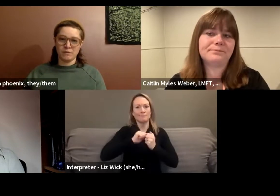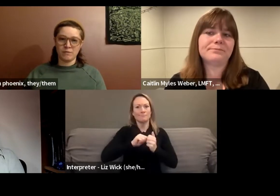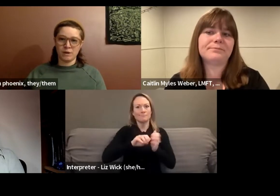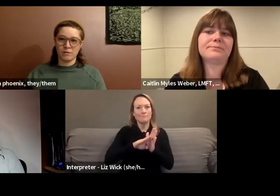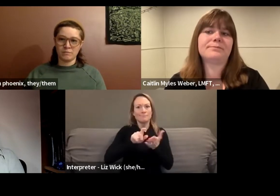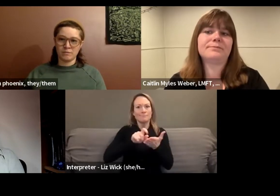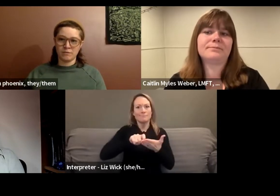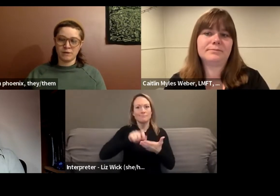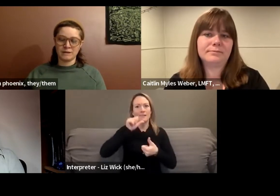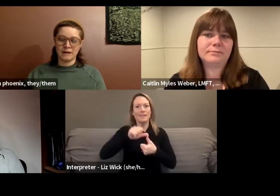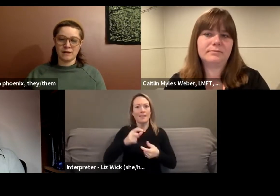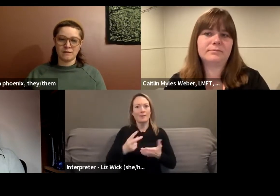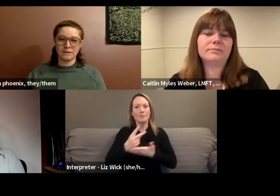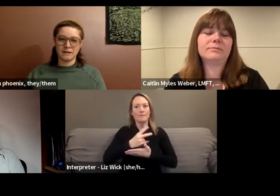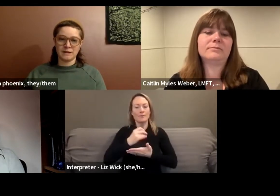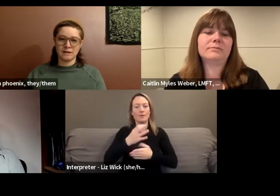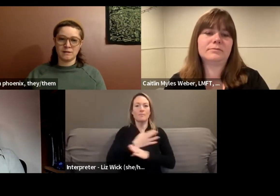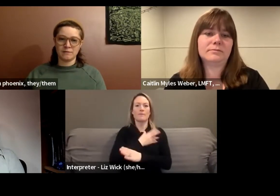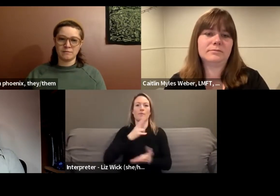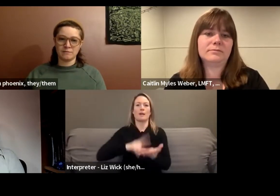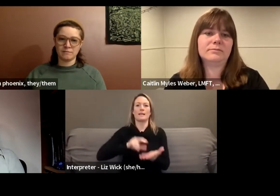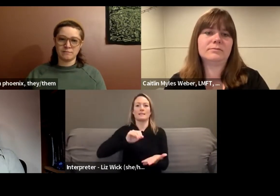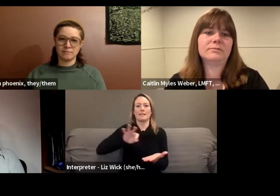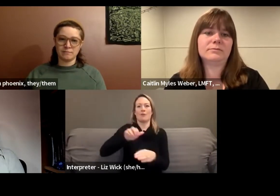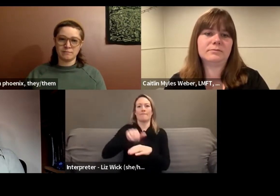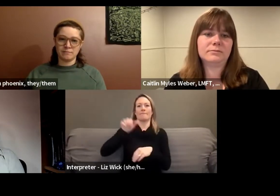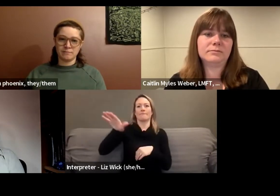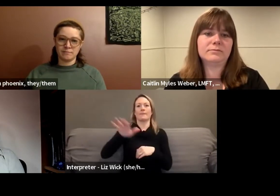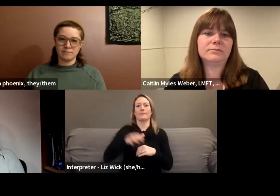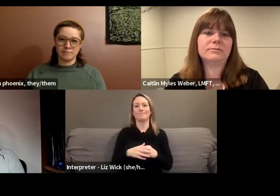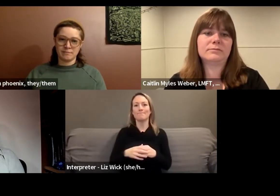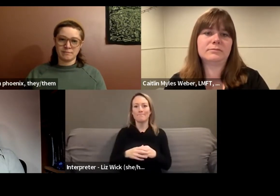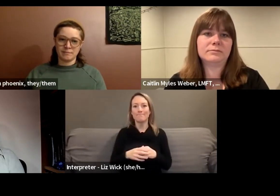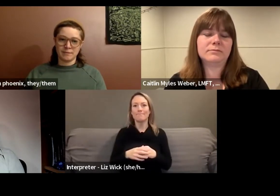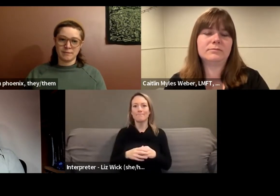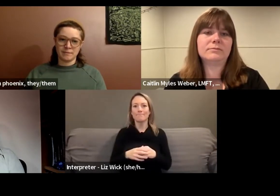before I sign off and send it off. That's great, thank you.